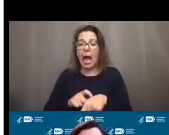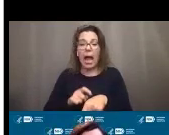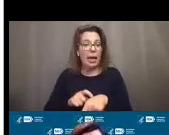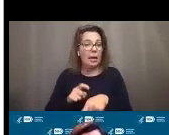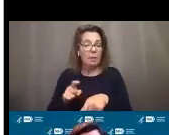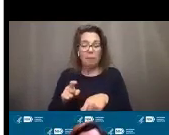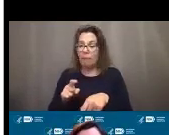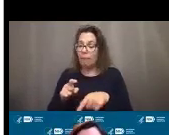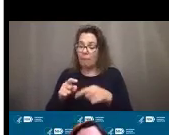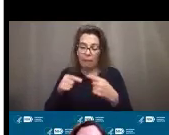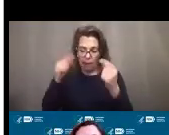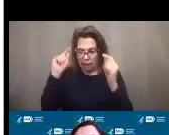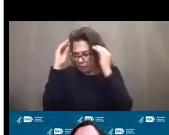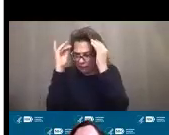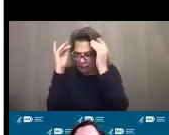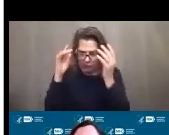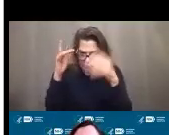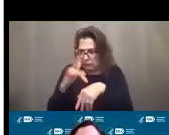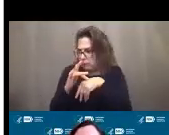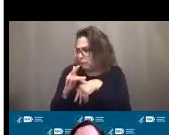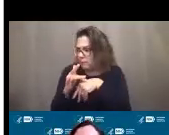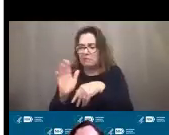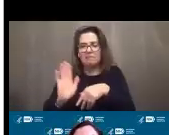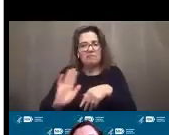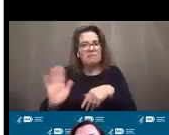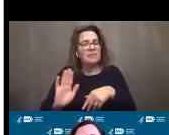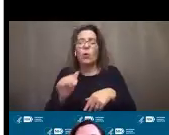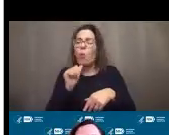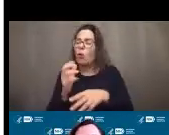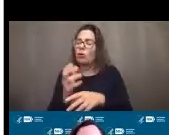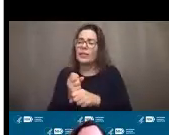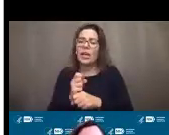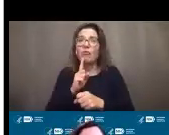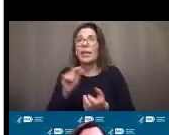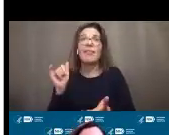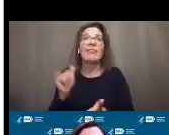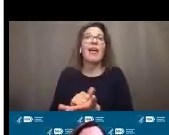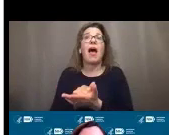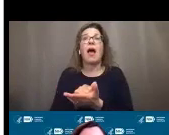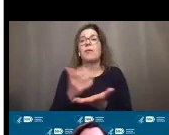Look for growth opportunities with the individuals who you are mentoring,